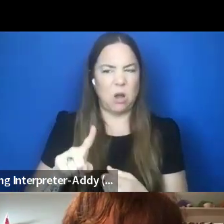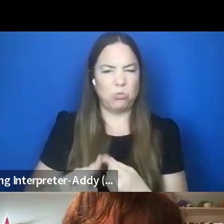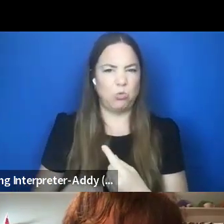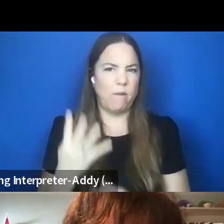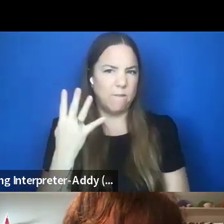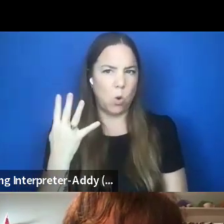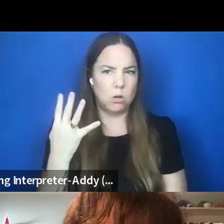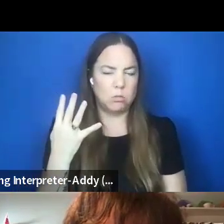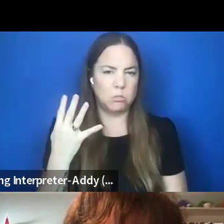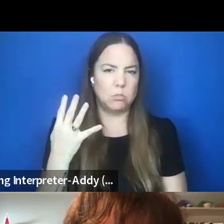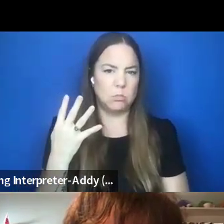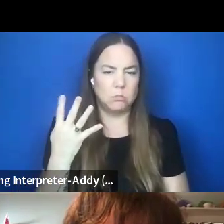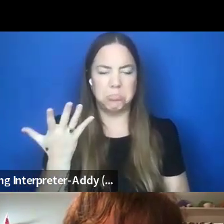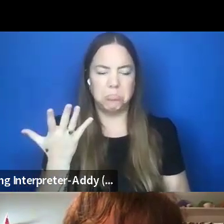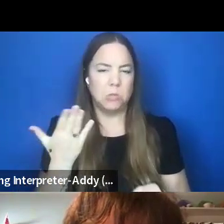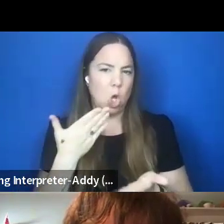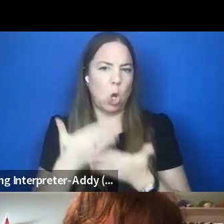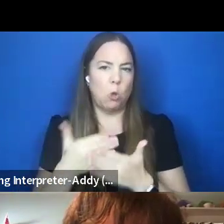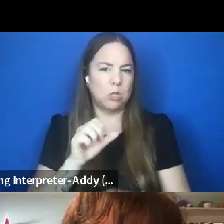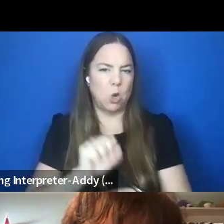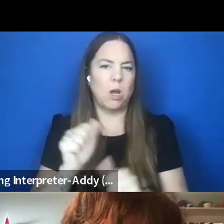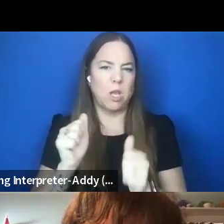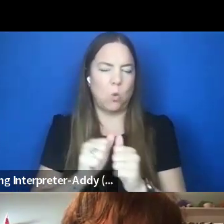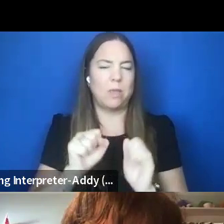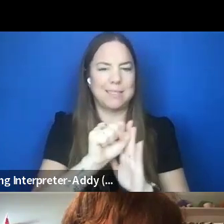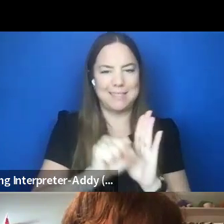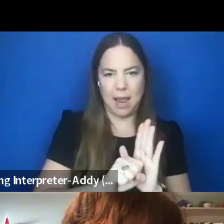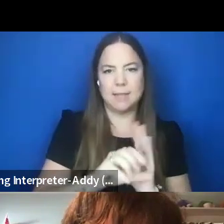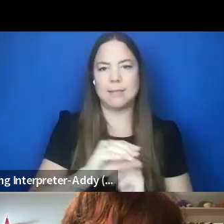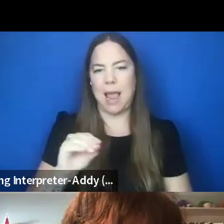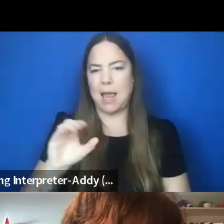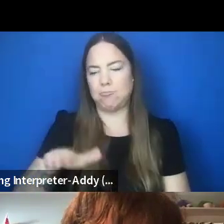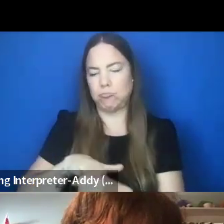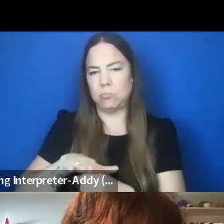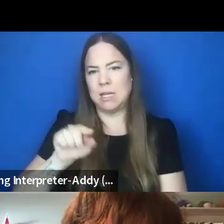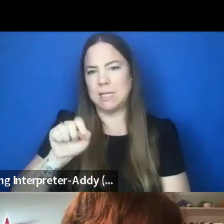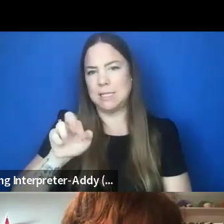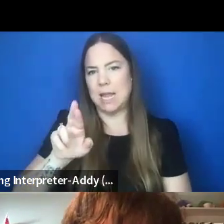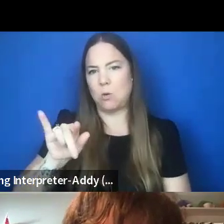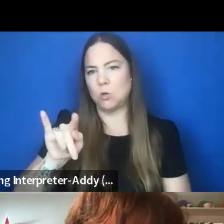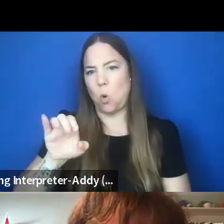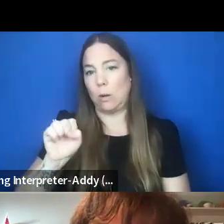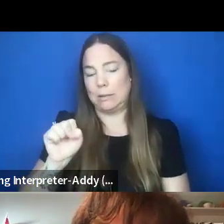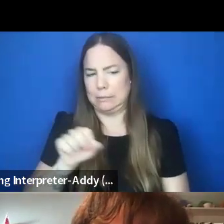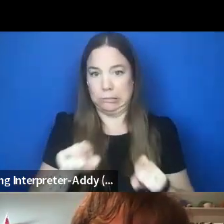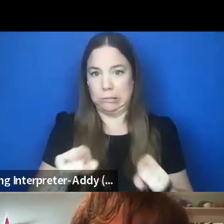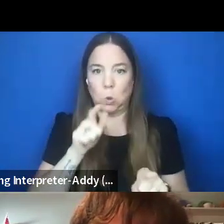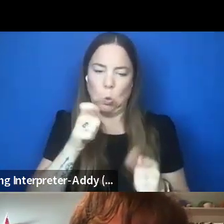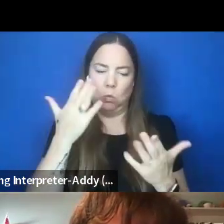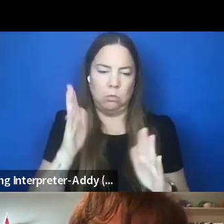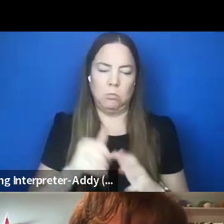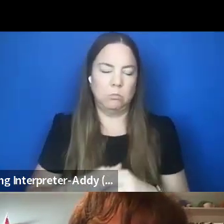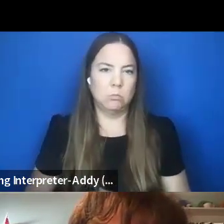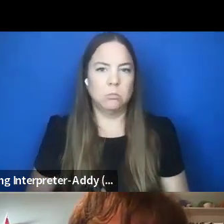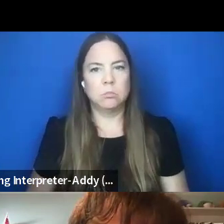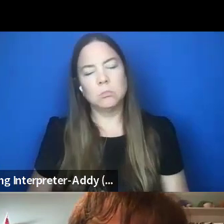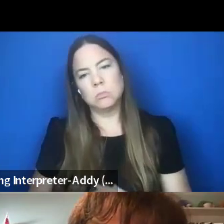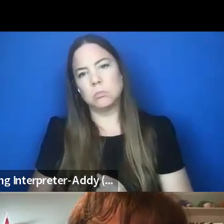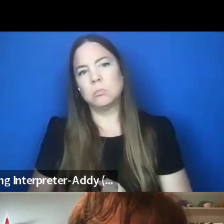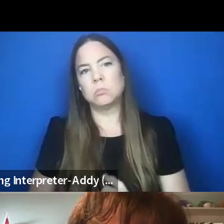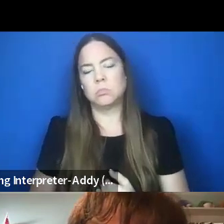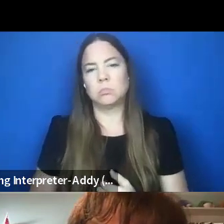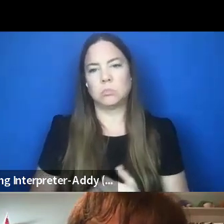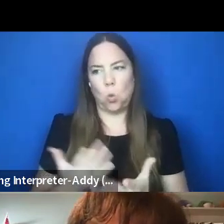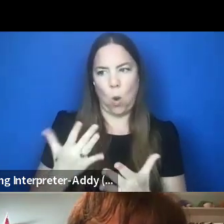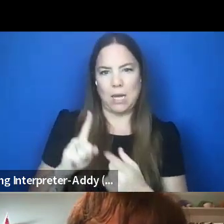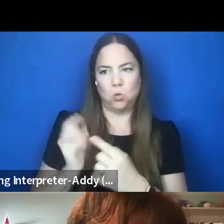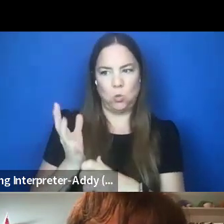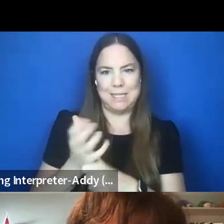Brooke Wilson: so they are closely working with those States and Territories and or Territories. I don't know who they are. To to receive. Those and